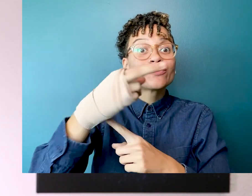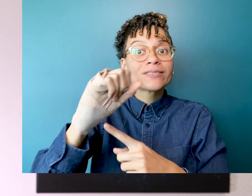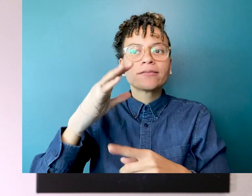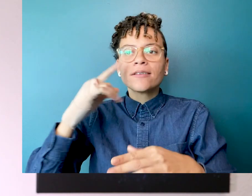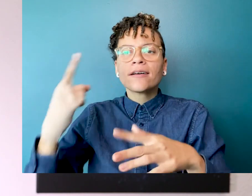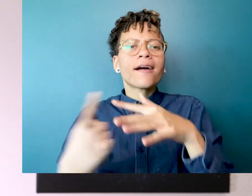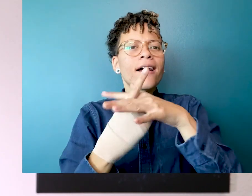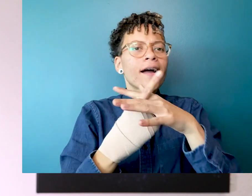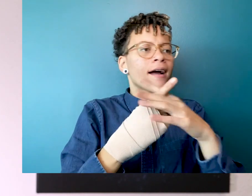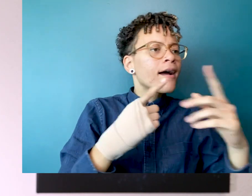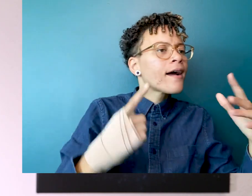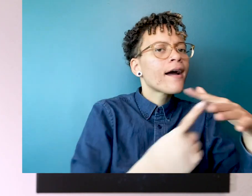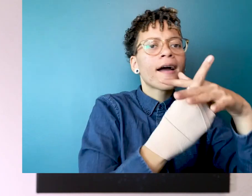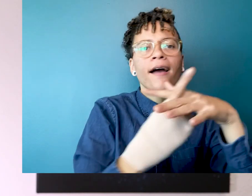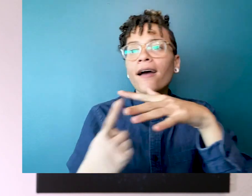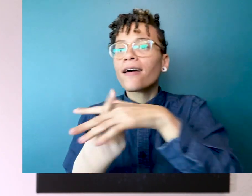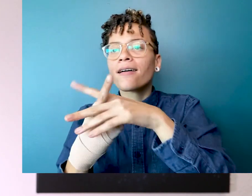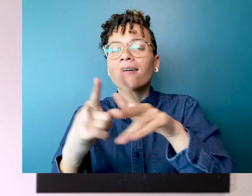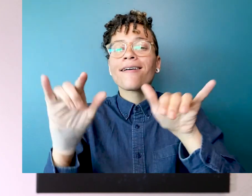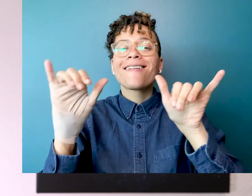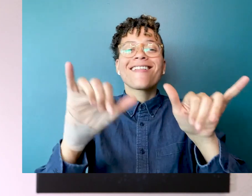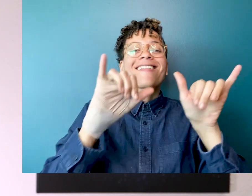up as soon as the planets switch signs.